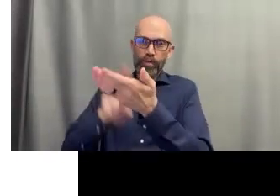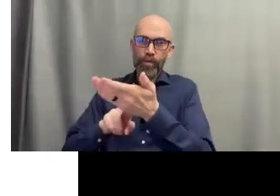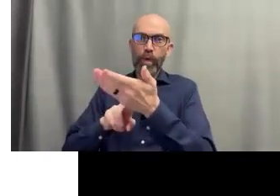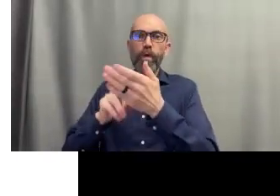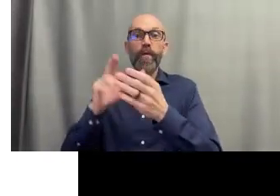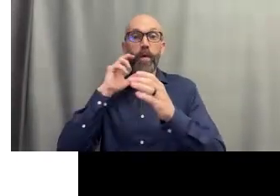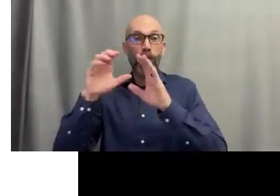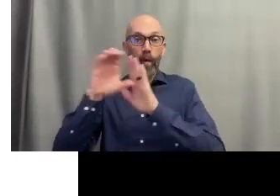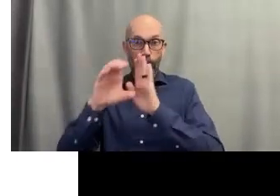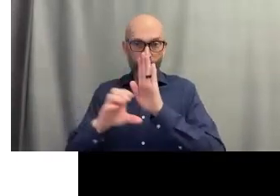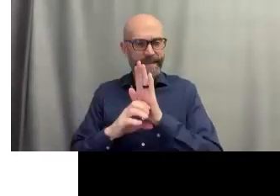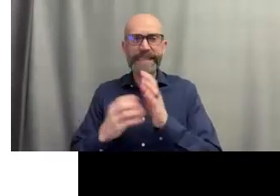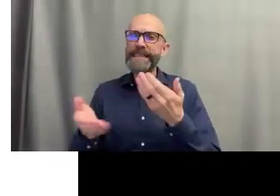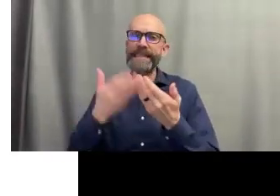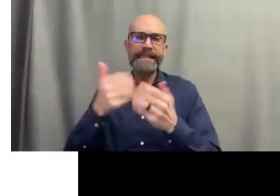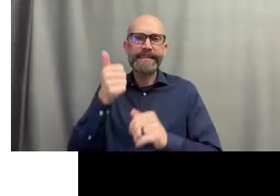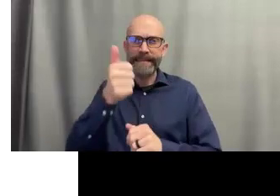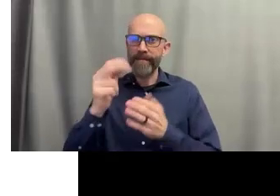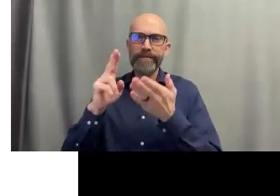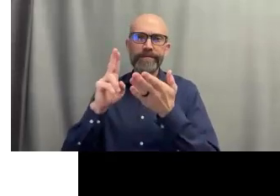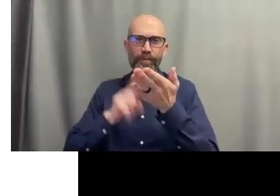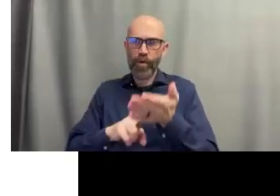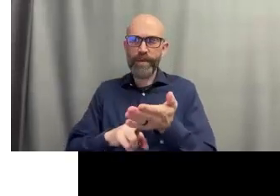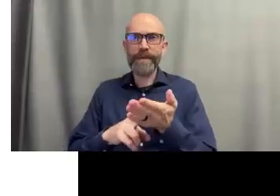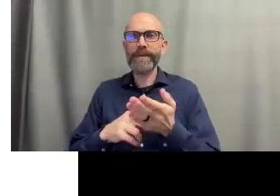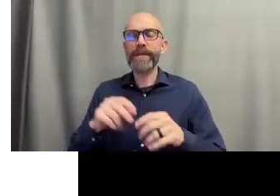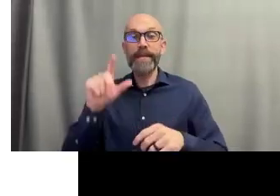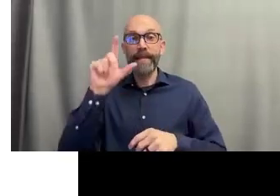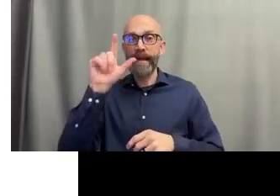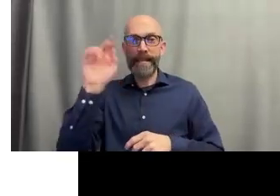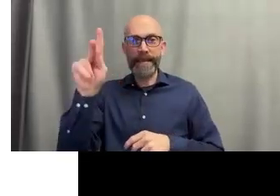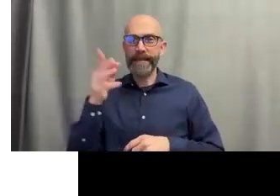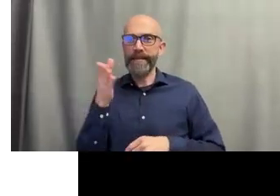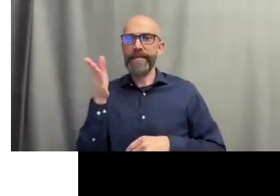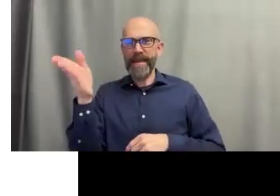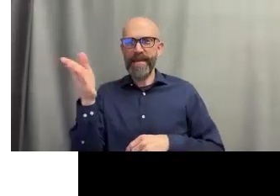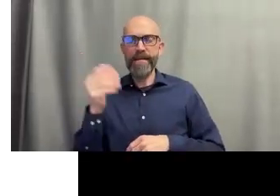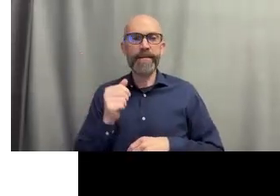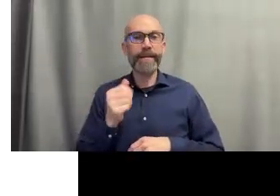Self enrollment. The link is provided here on the page. Thanks, Sally.